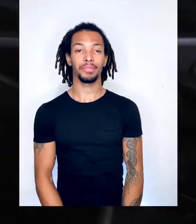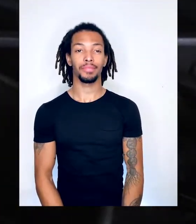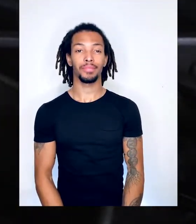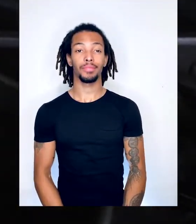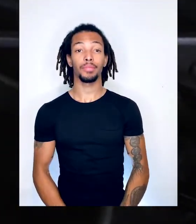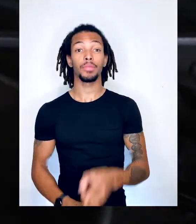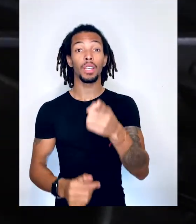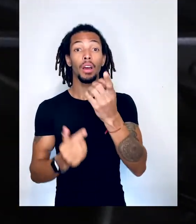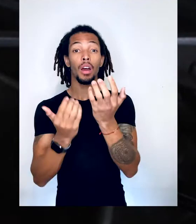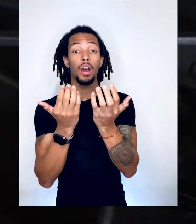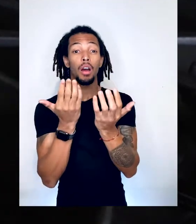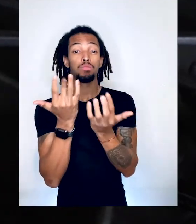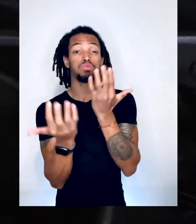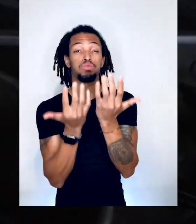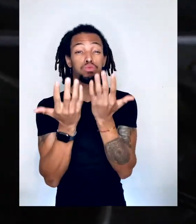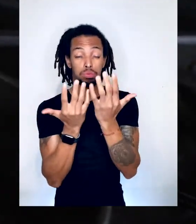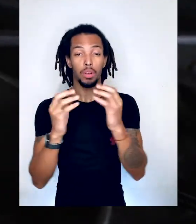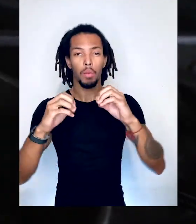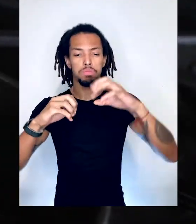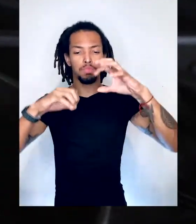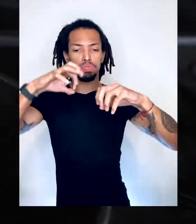Once it starts bubbling, reduce the heat to low...